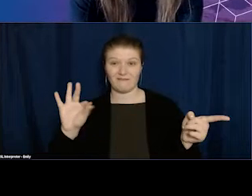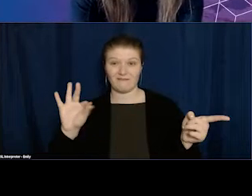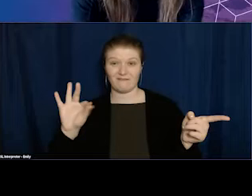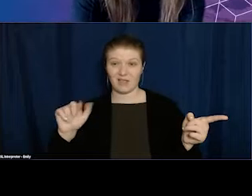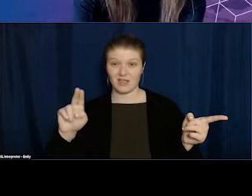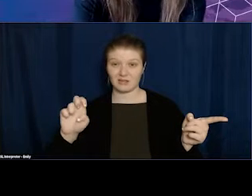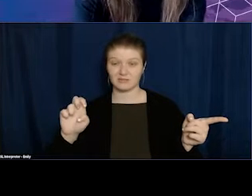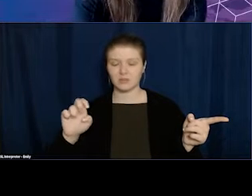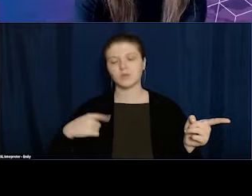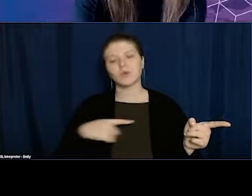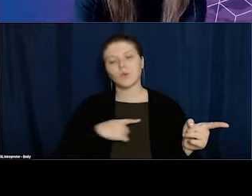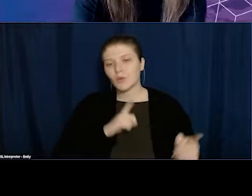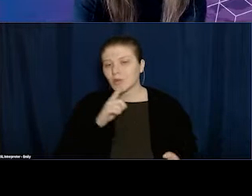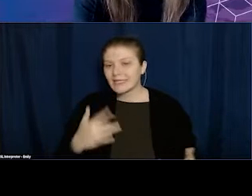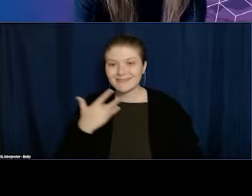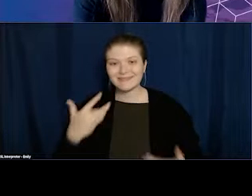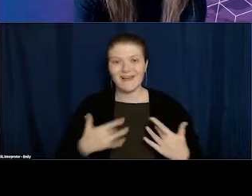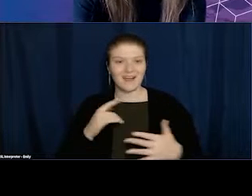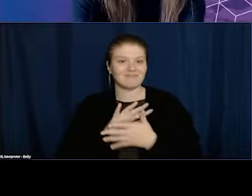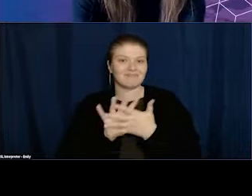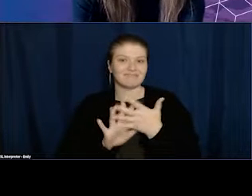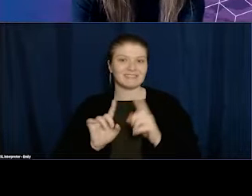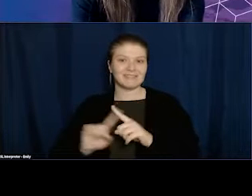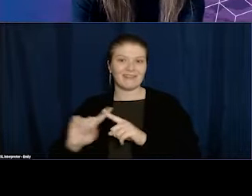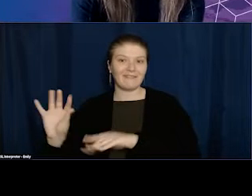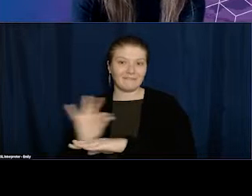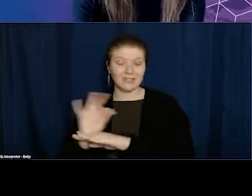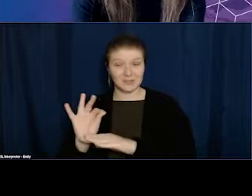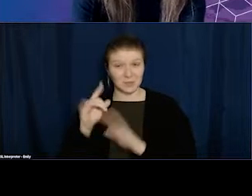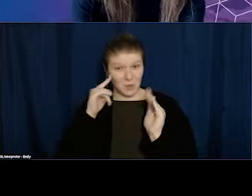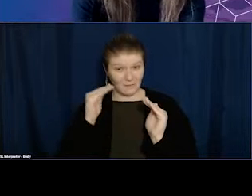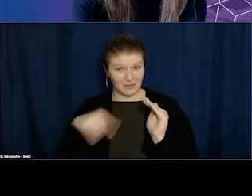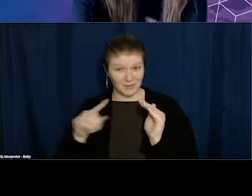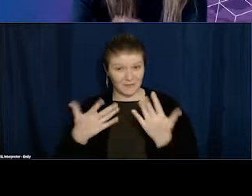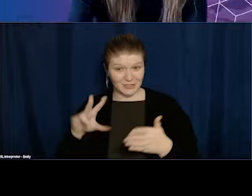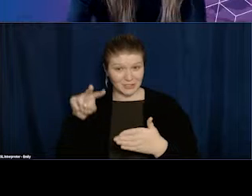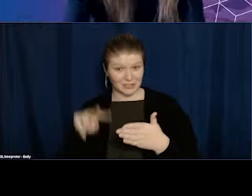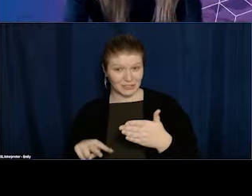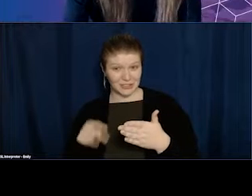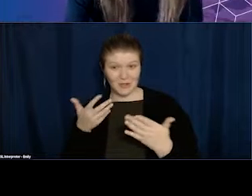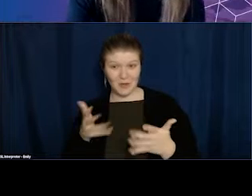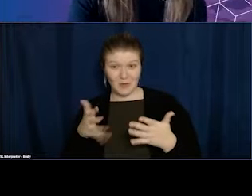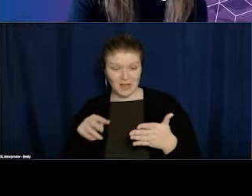And hopefully, most of you have seen these features already and would agree that it would make your lives a lot easier.